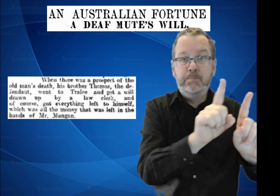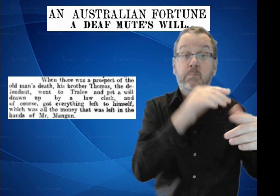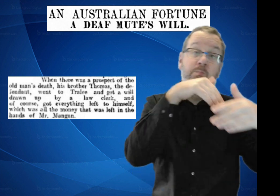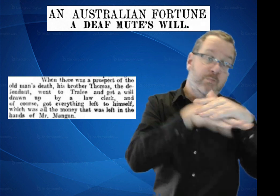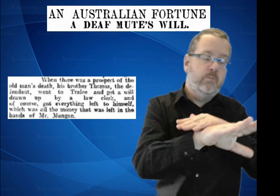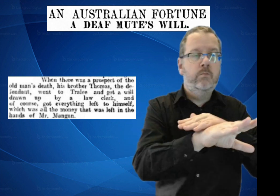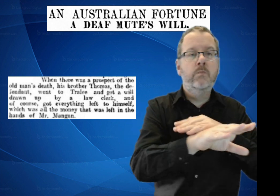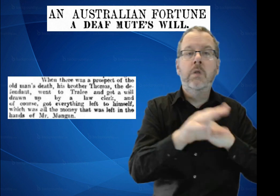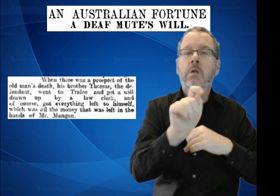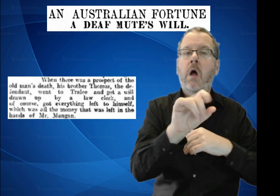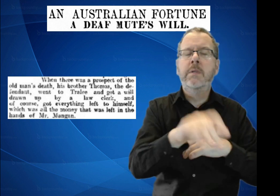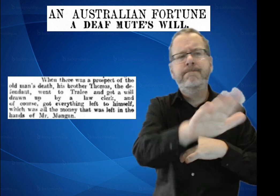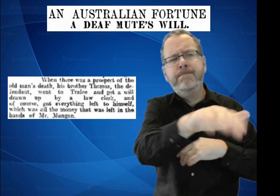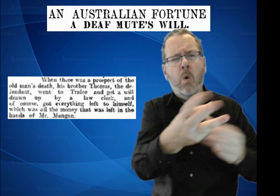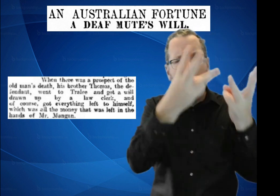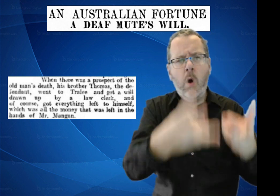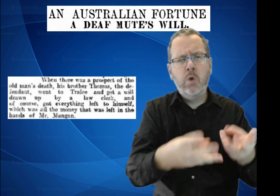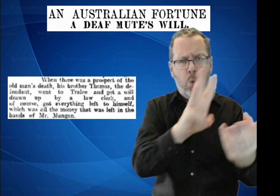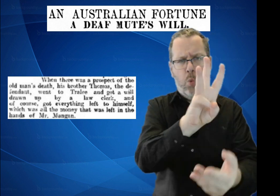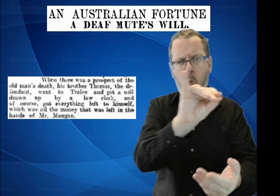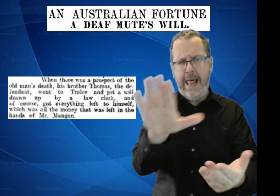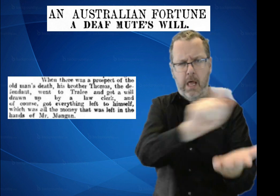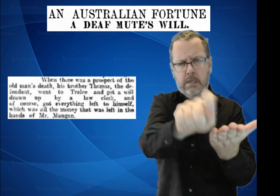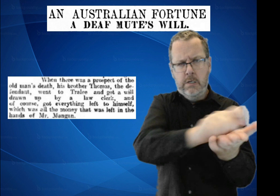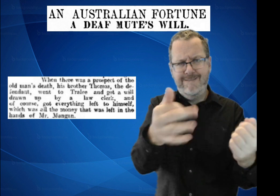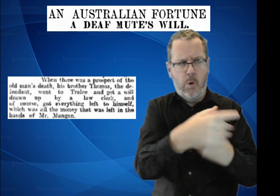and had a will drawn up for Cornelius -